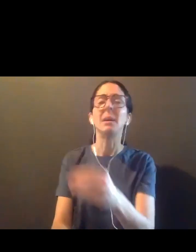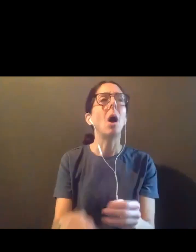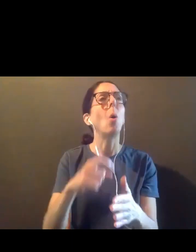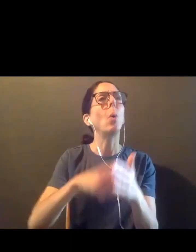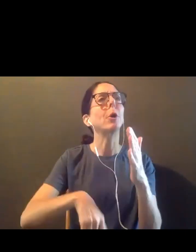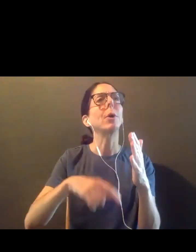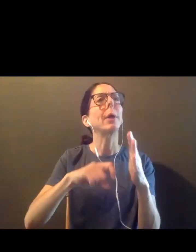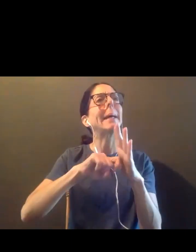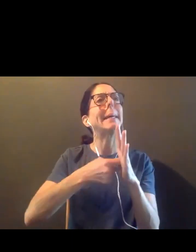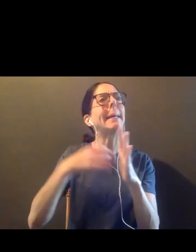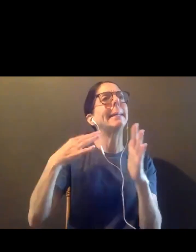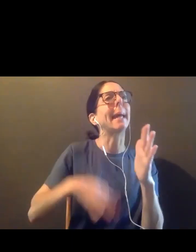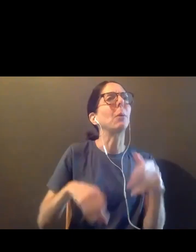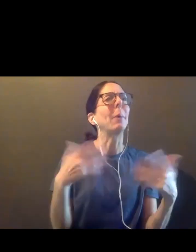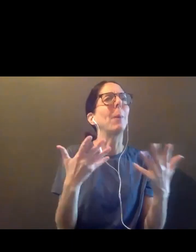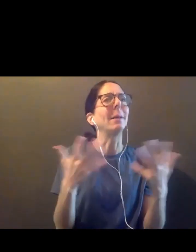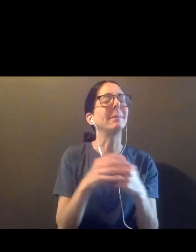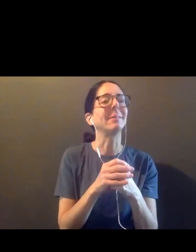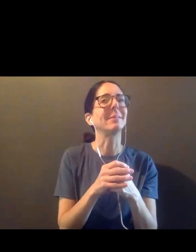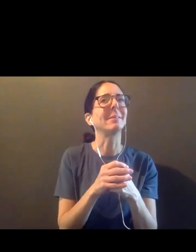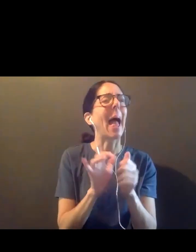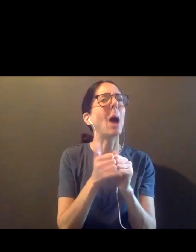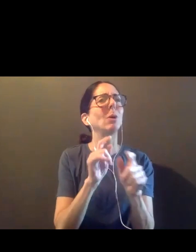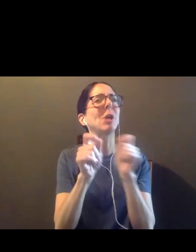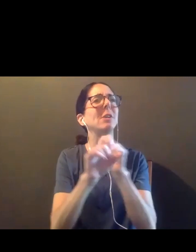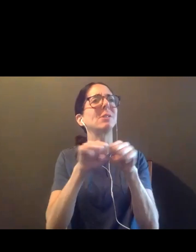And how is this going to make a change in our society?